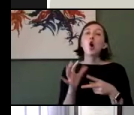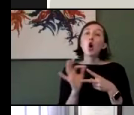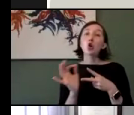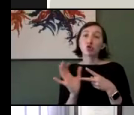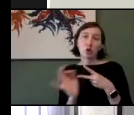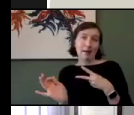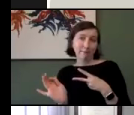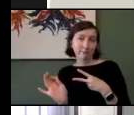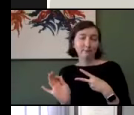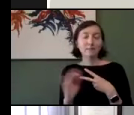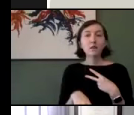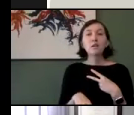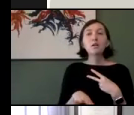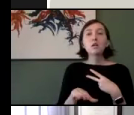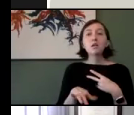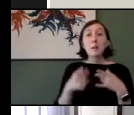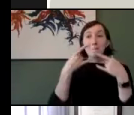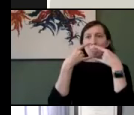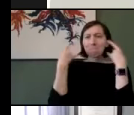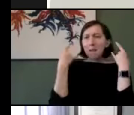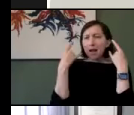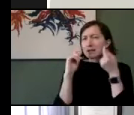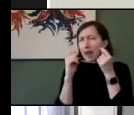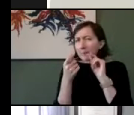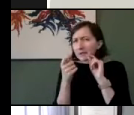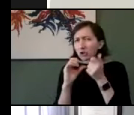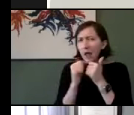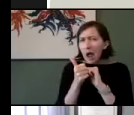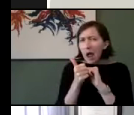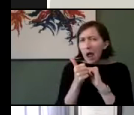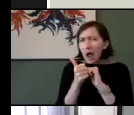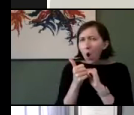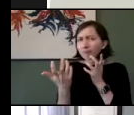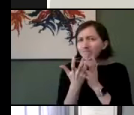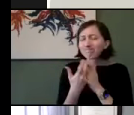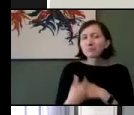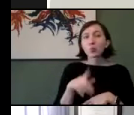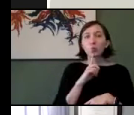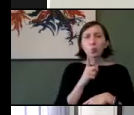about the mask adaptation is anchoring the loops.